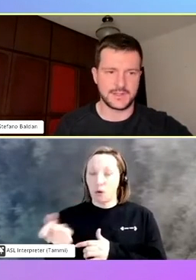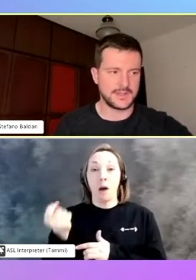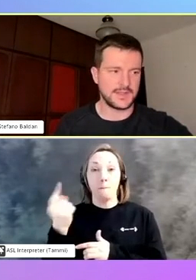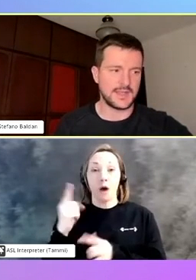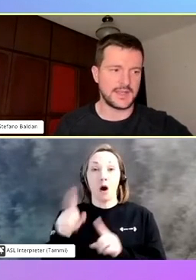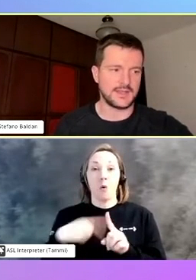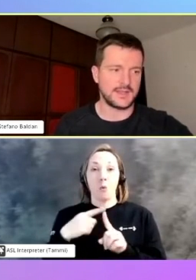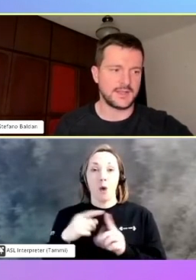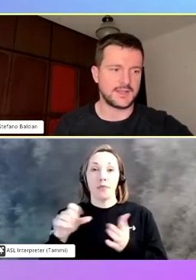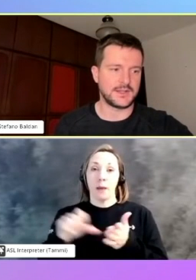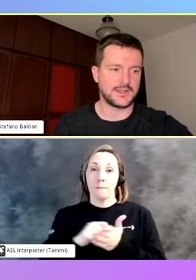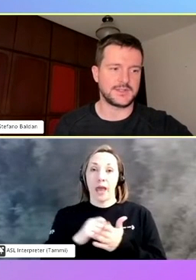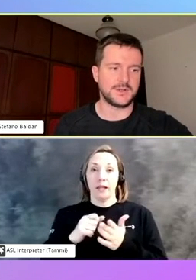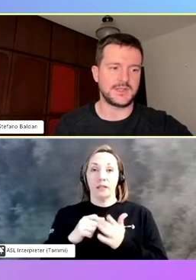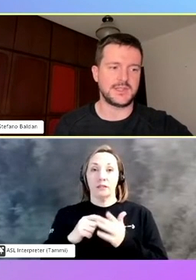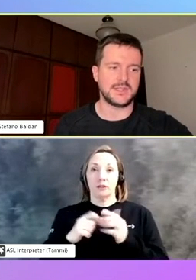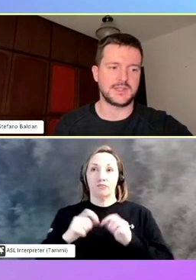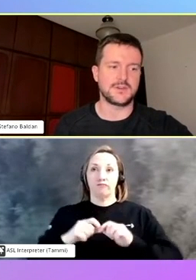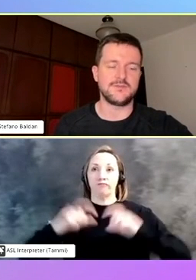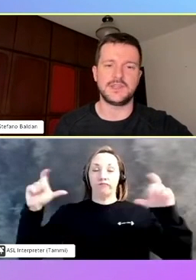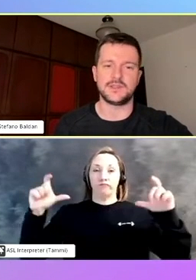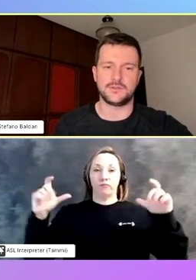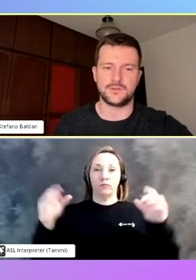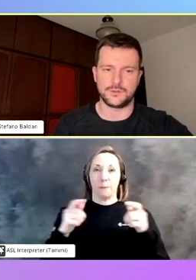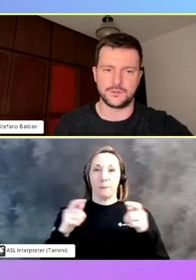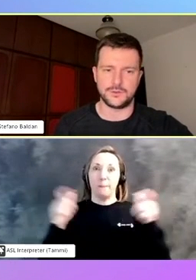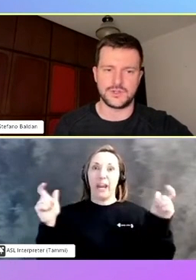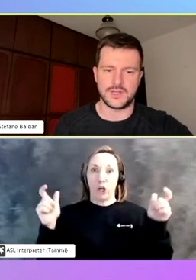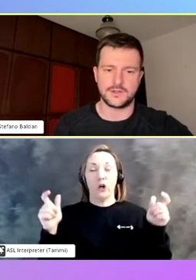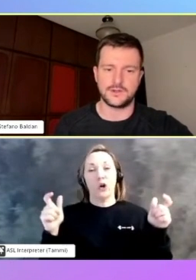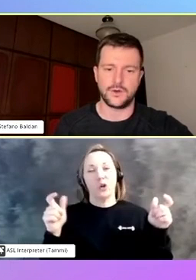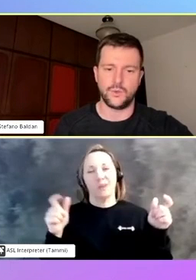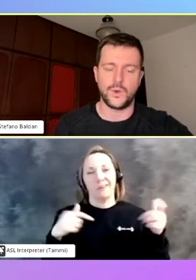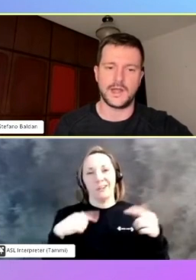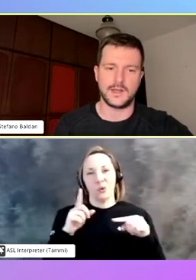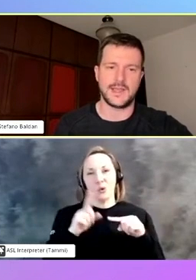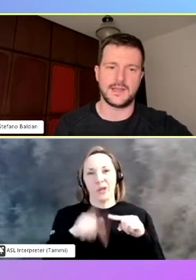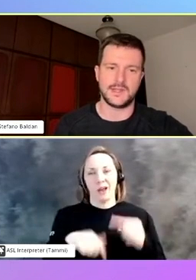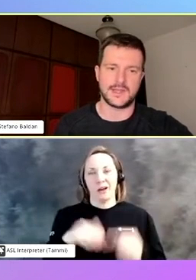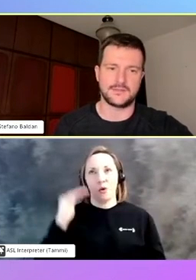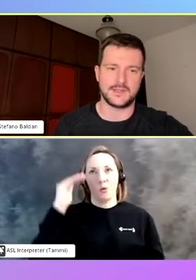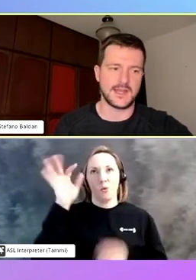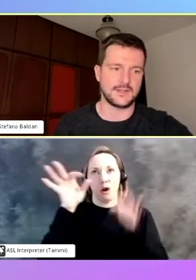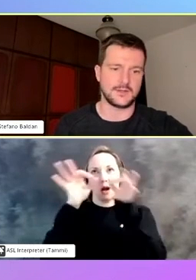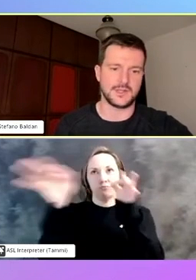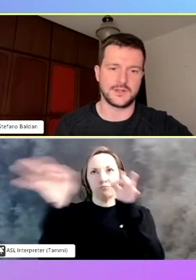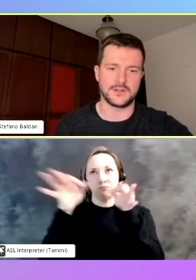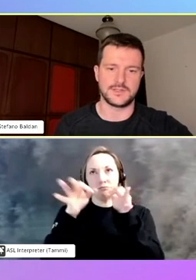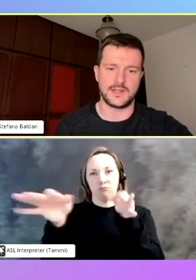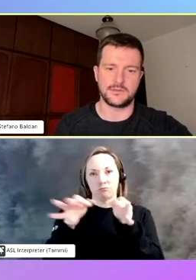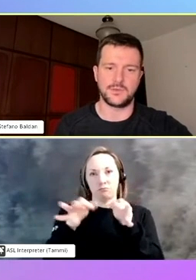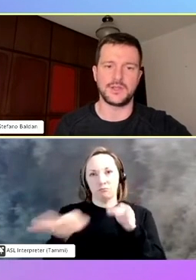had in her life. So I was always drawn to work on removing the barriers that allow people that with disabilities to participate